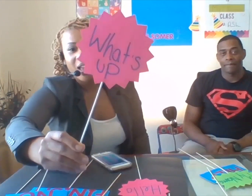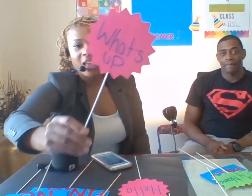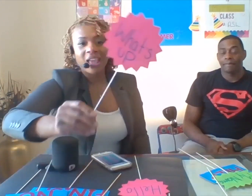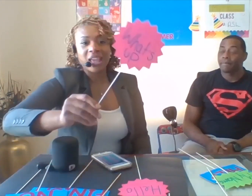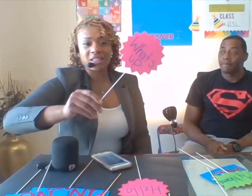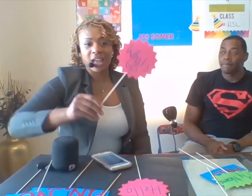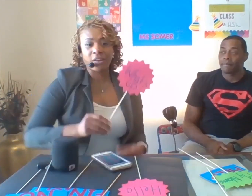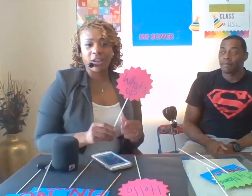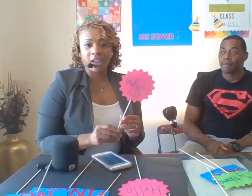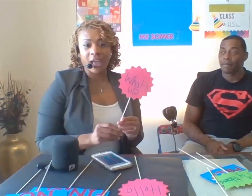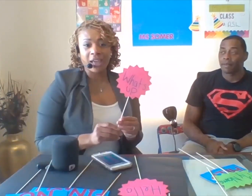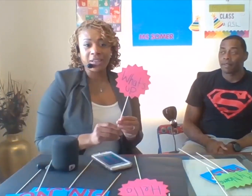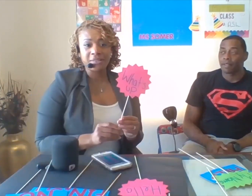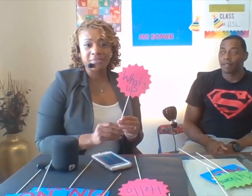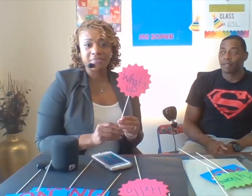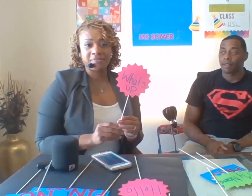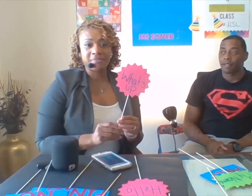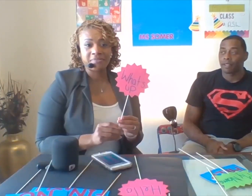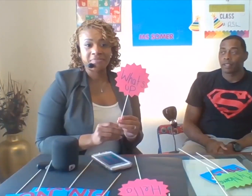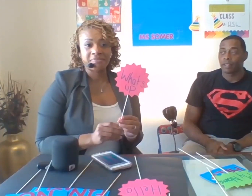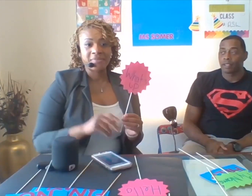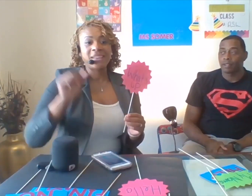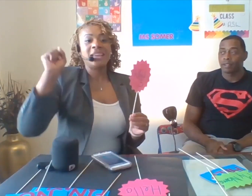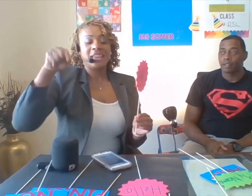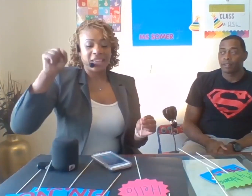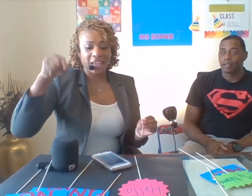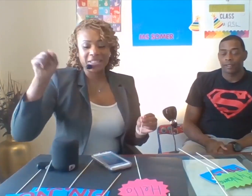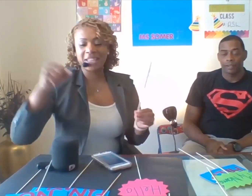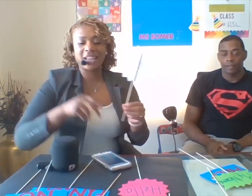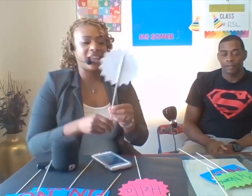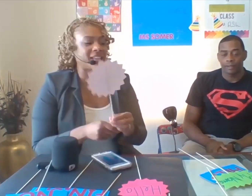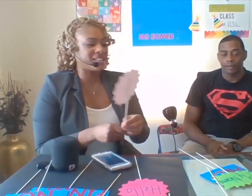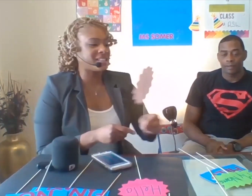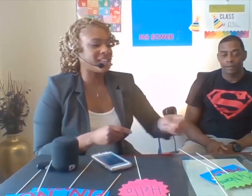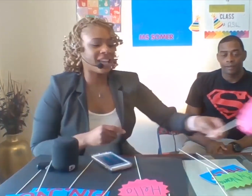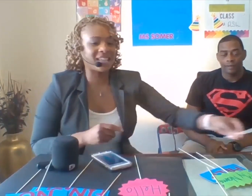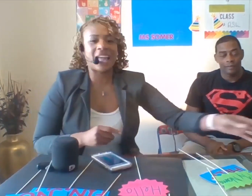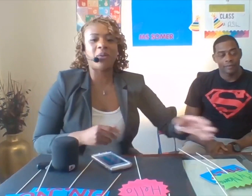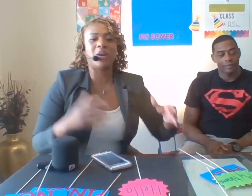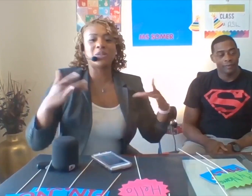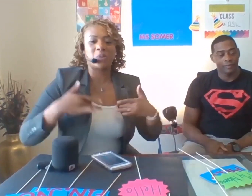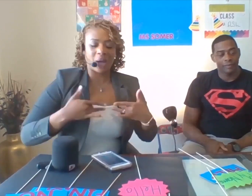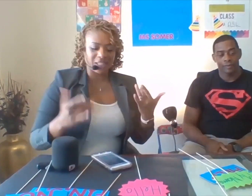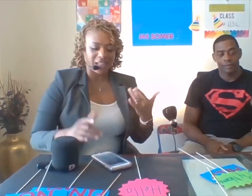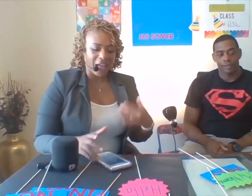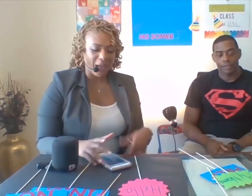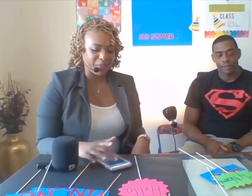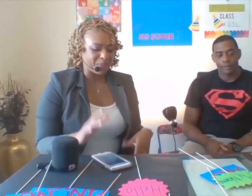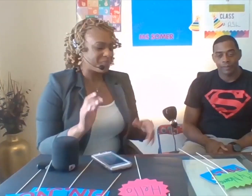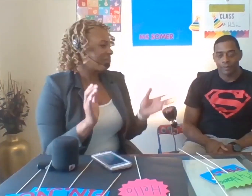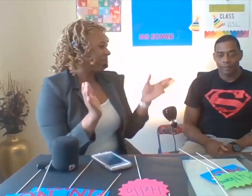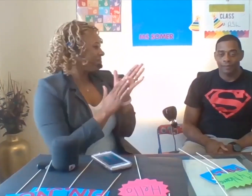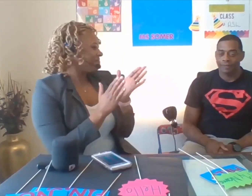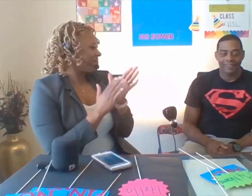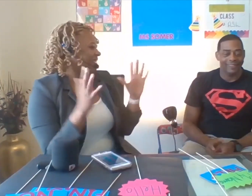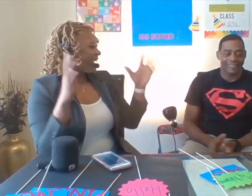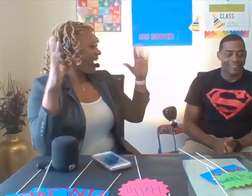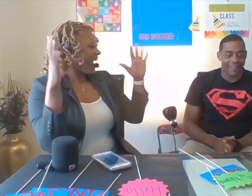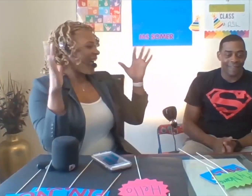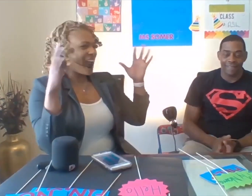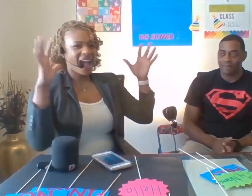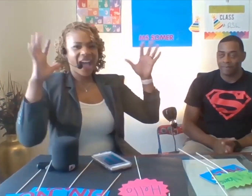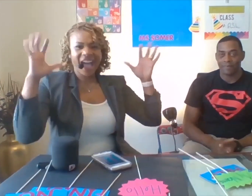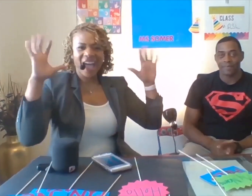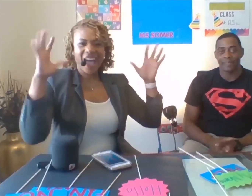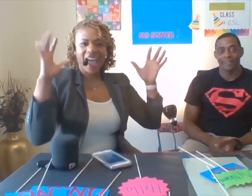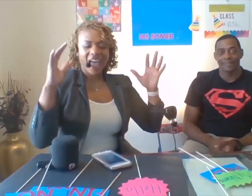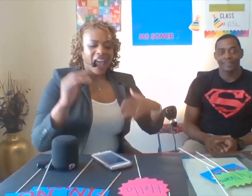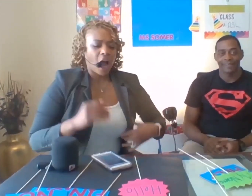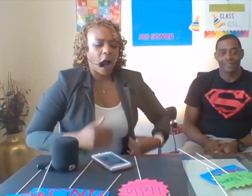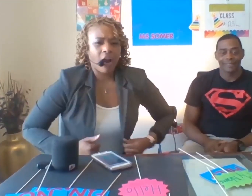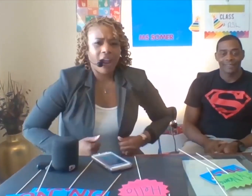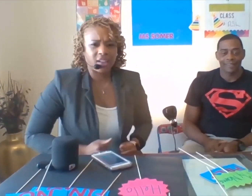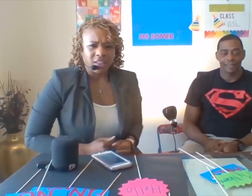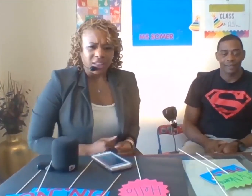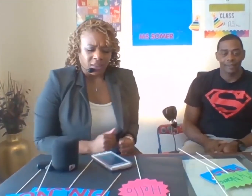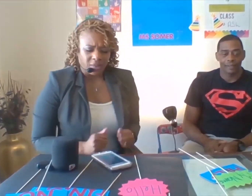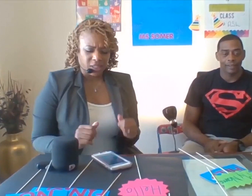is that correct guys yes it is the second I was what's up all right we need